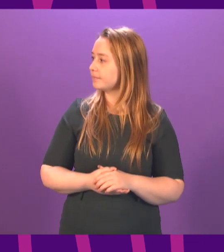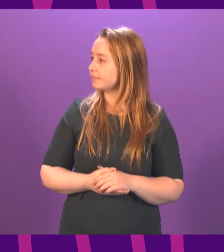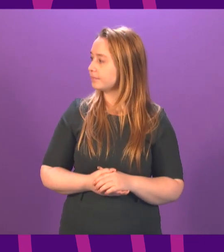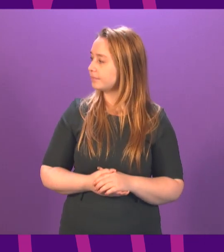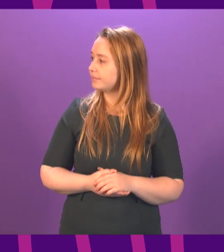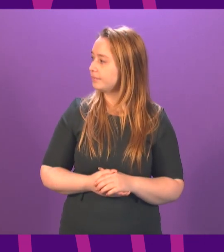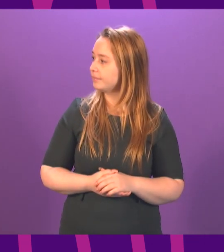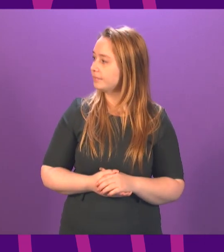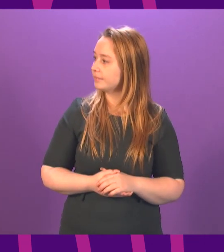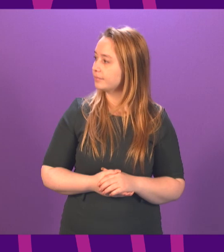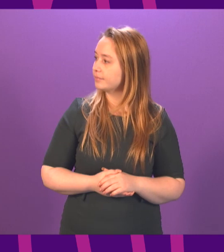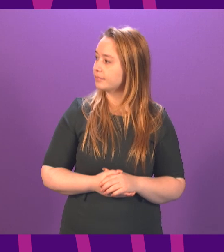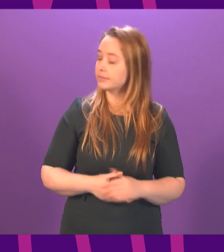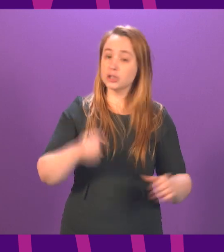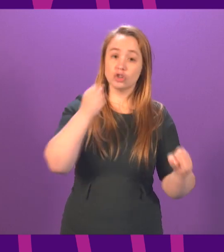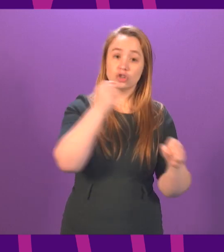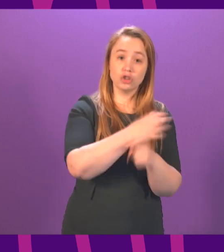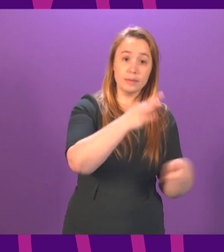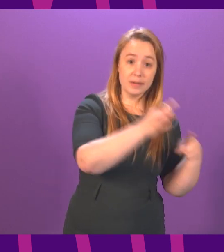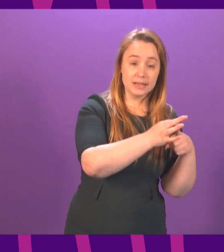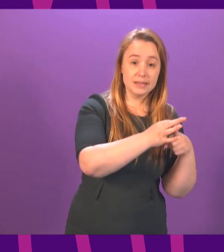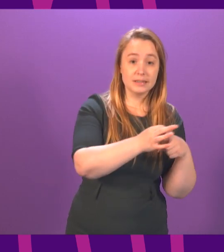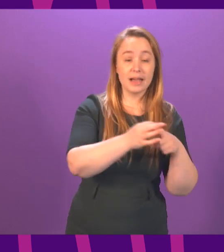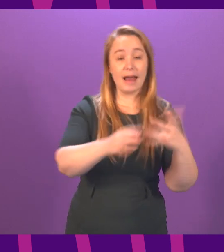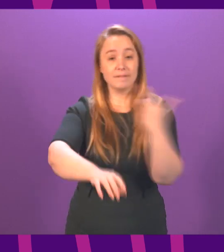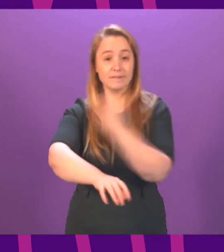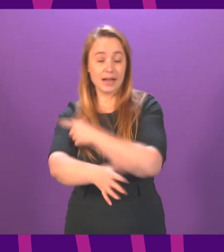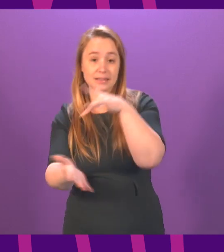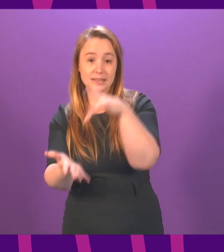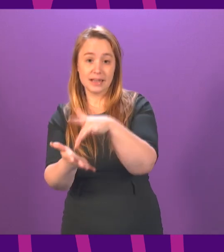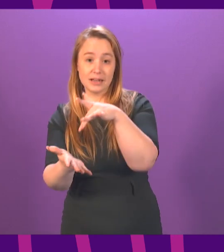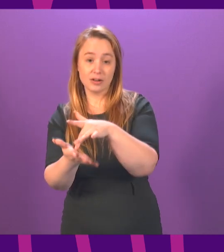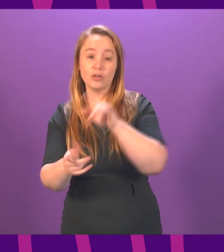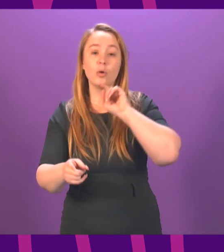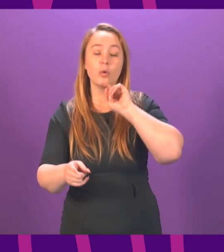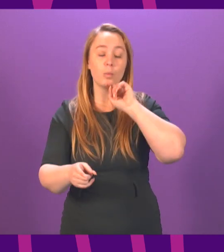be vaccinating the over-70s and people who are clinically vulnerable in the shielding category